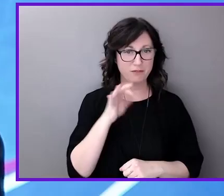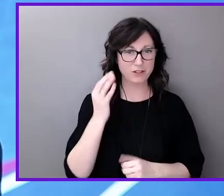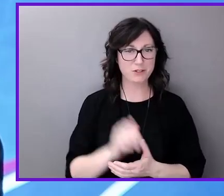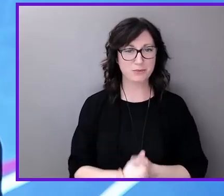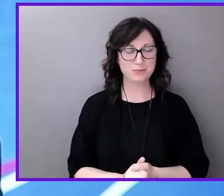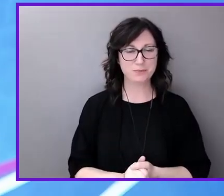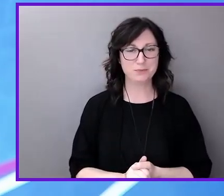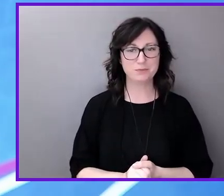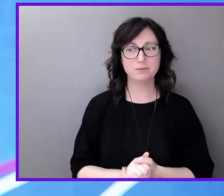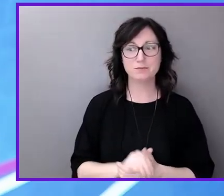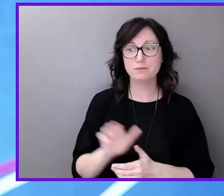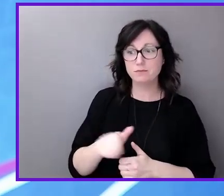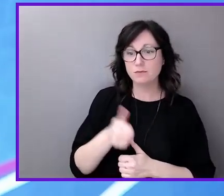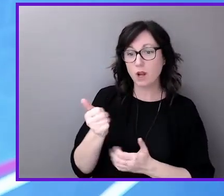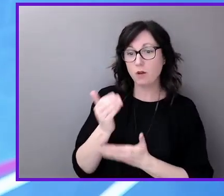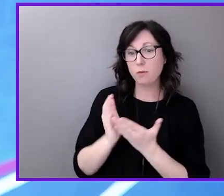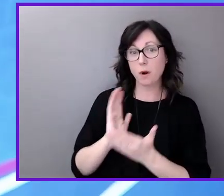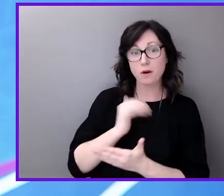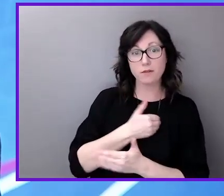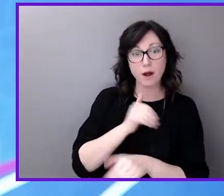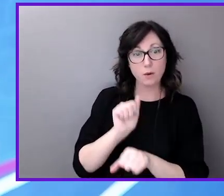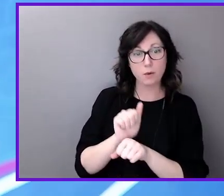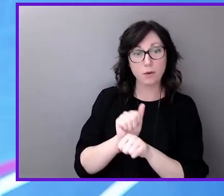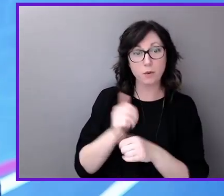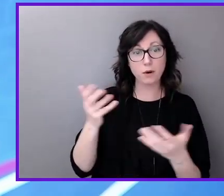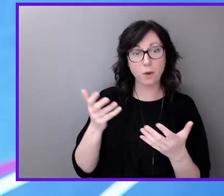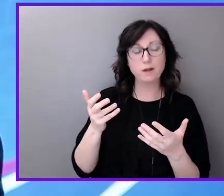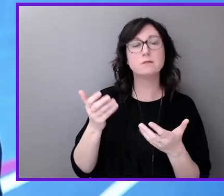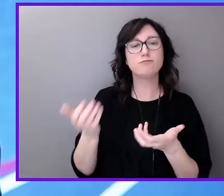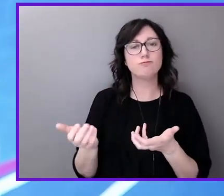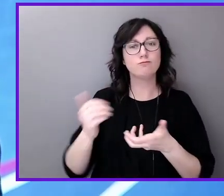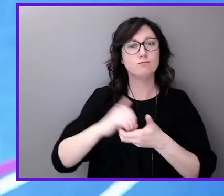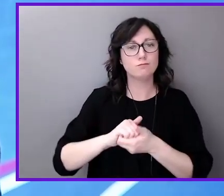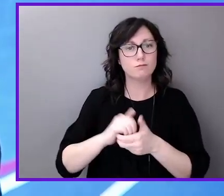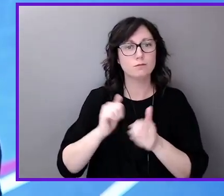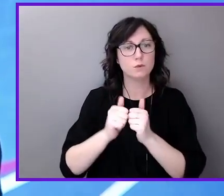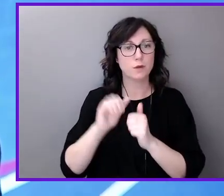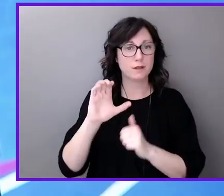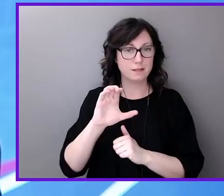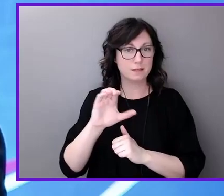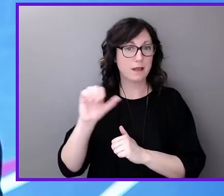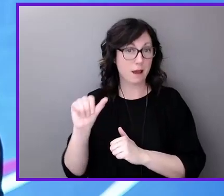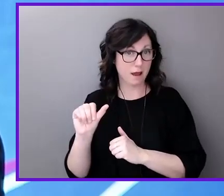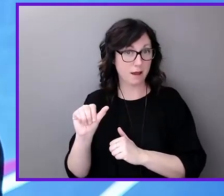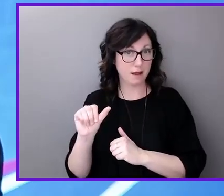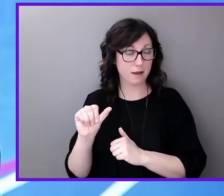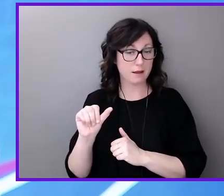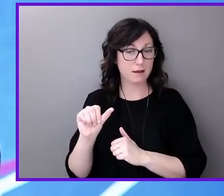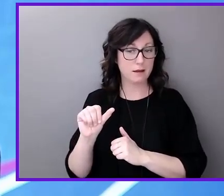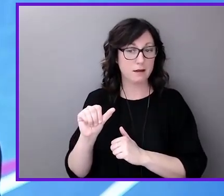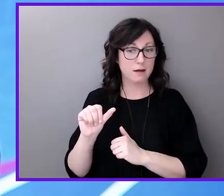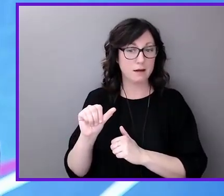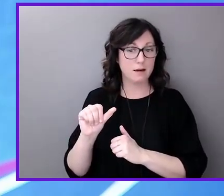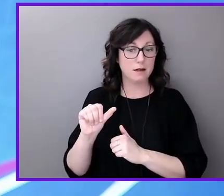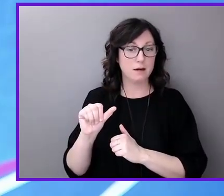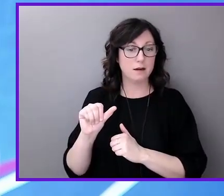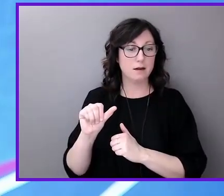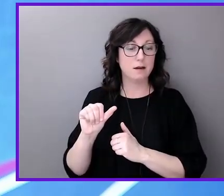Another part of our work is in the recent partnerships that the Council established by supporting this idea